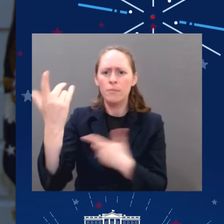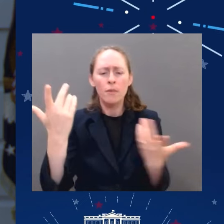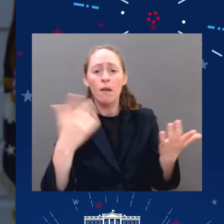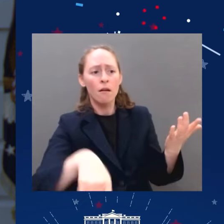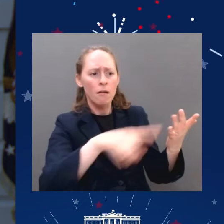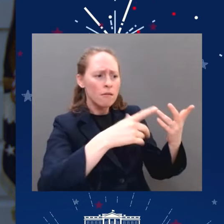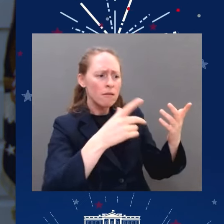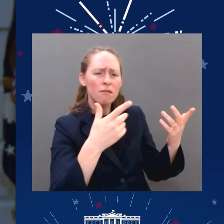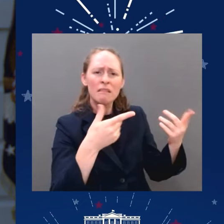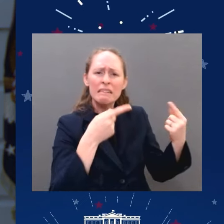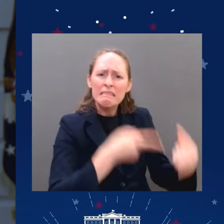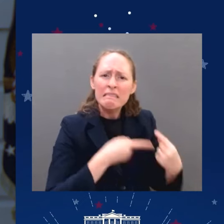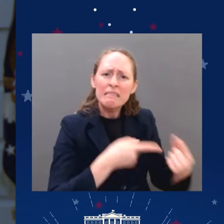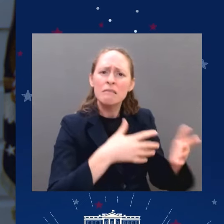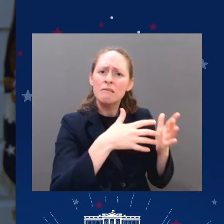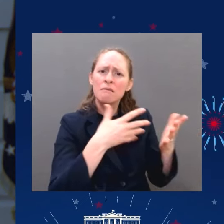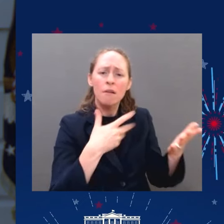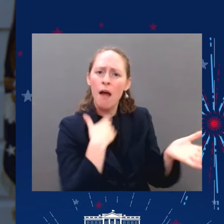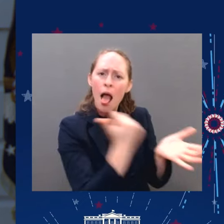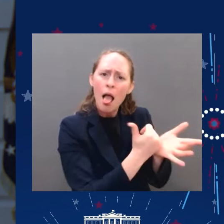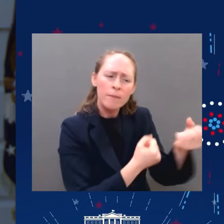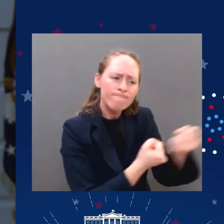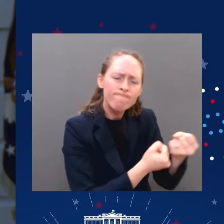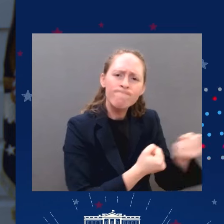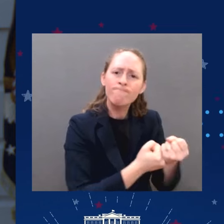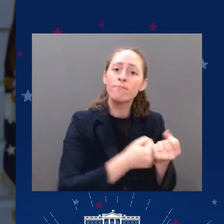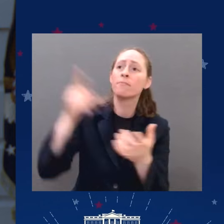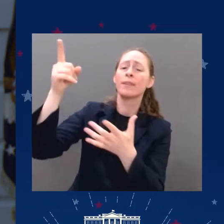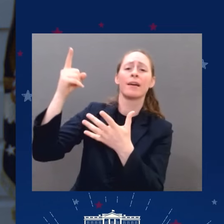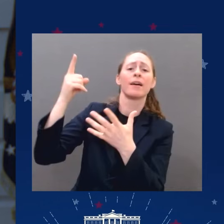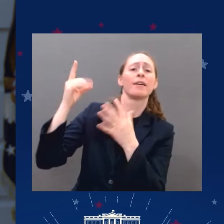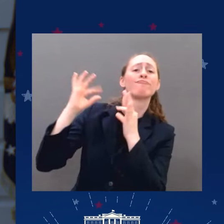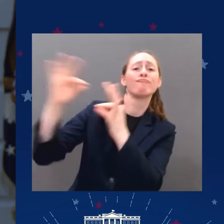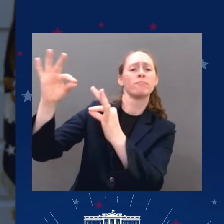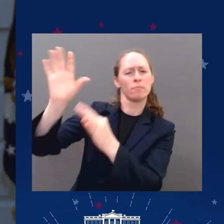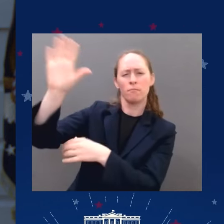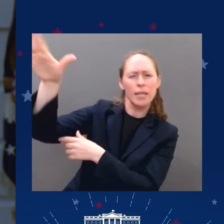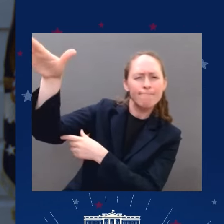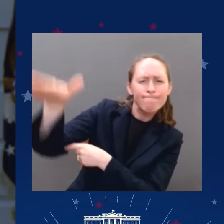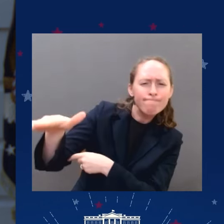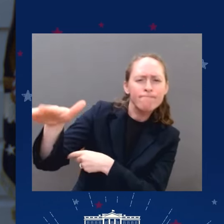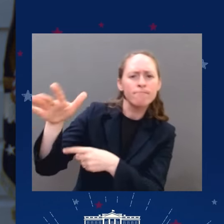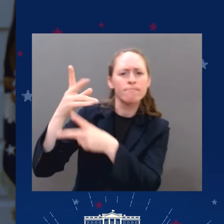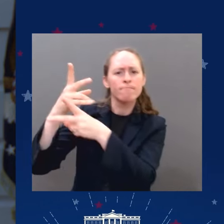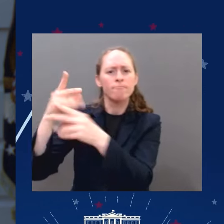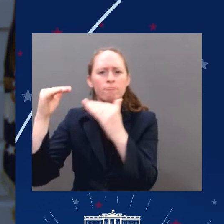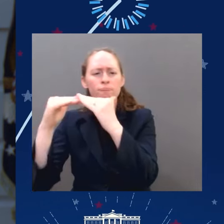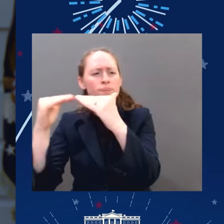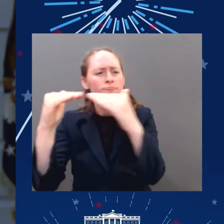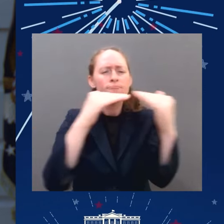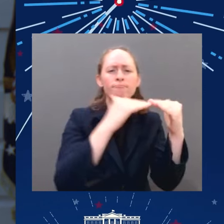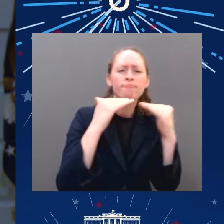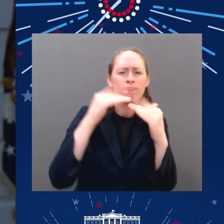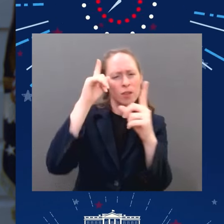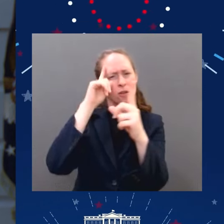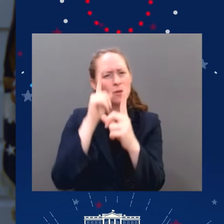And to realize these promises requires a principled patriotism, a patriotism that recognizes that no person,